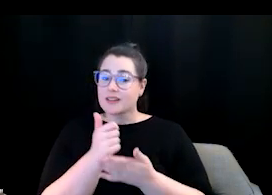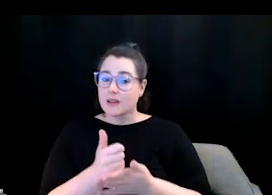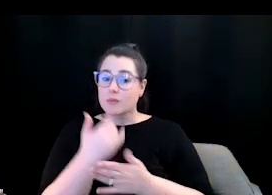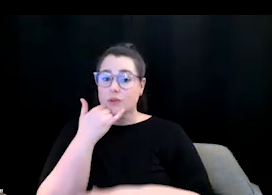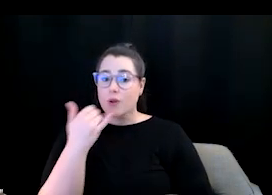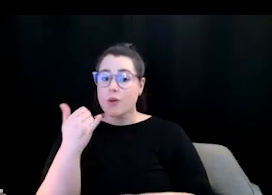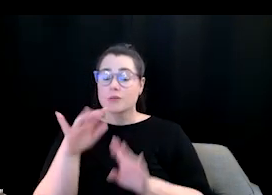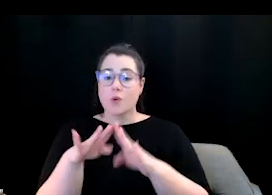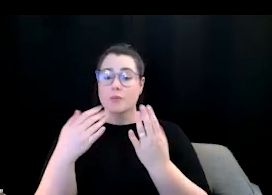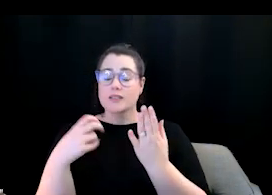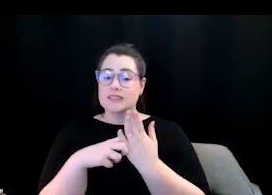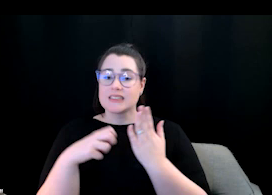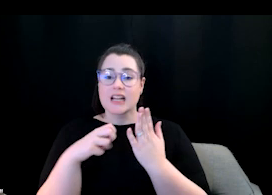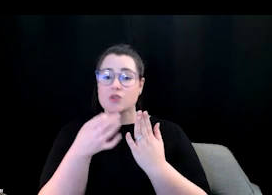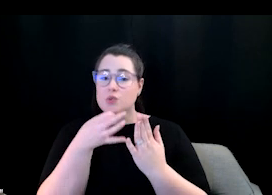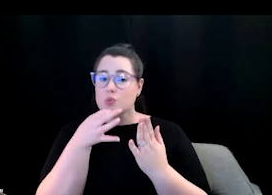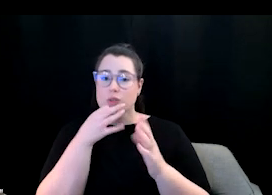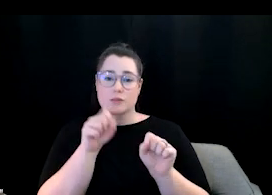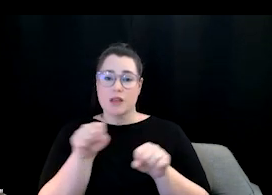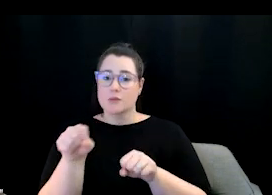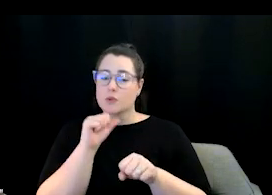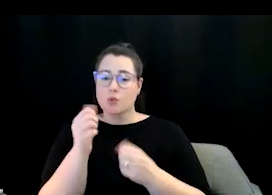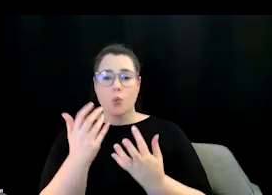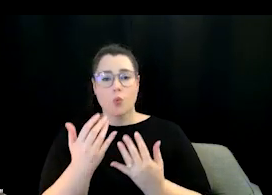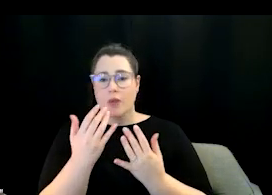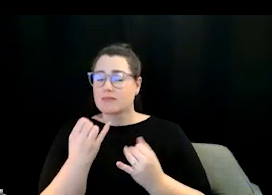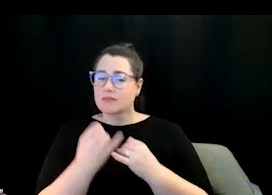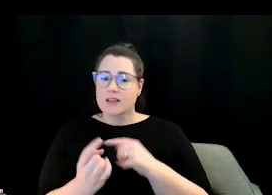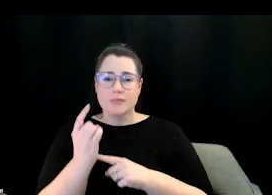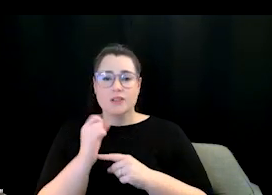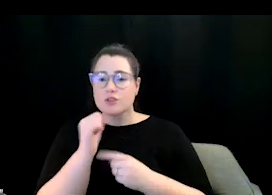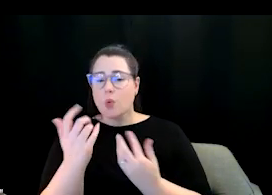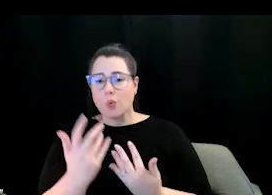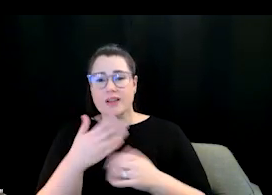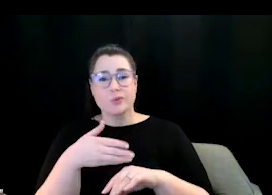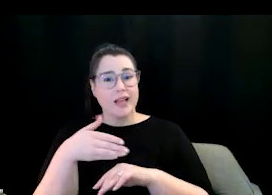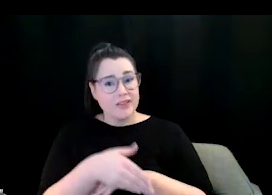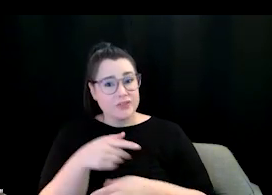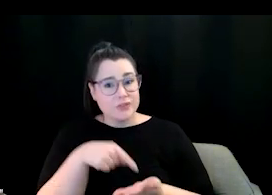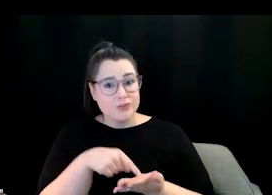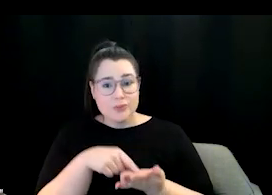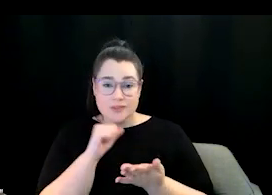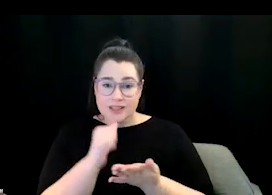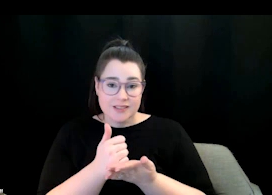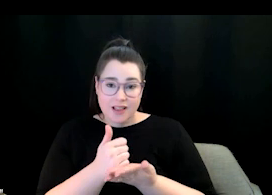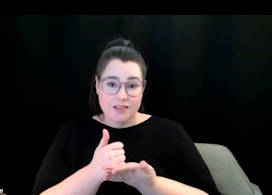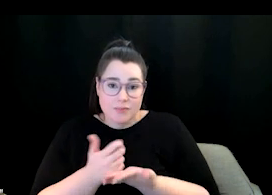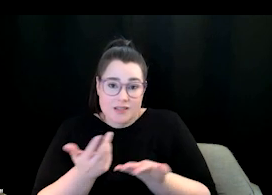Please don't wait until after the deadline and open a ticket. That doesn't tell us anything, doesn't tell program officers anything.